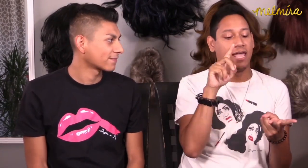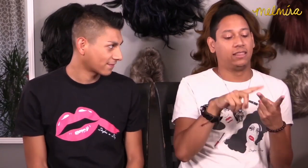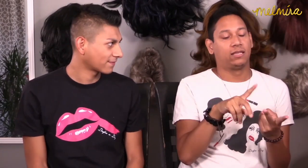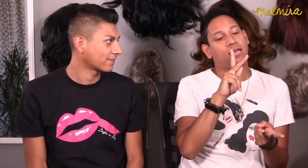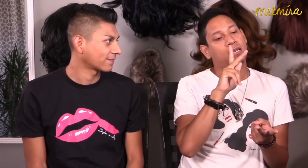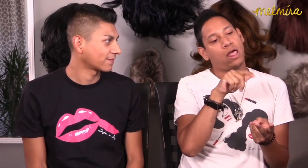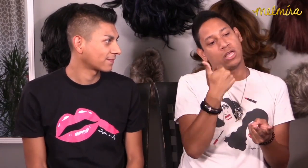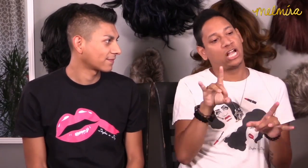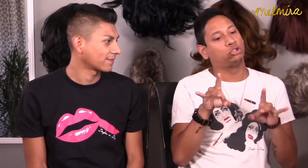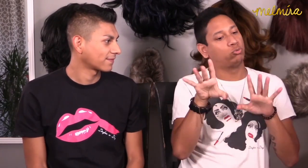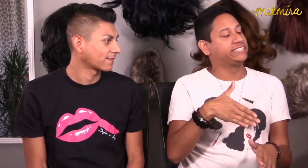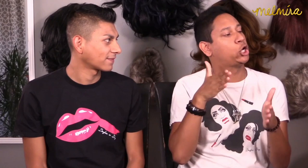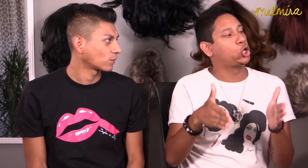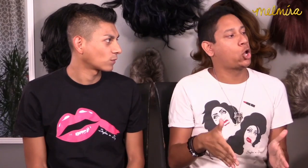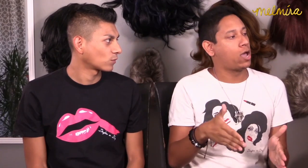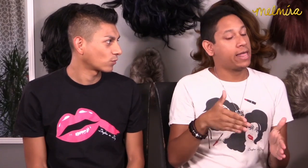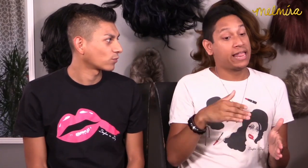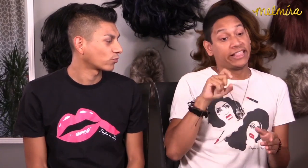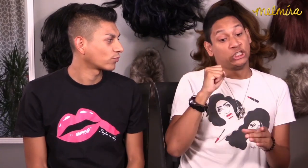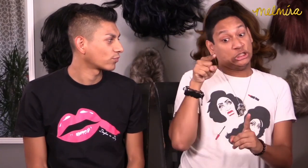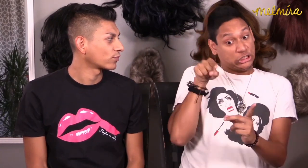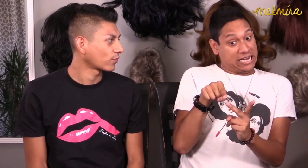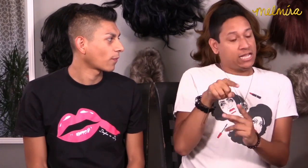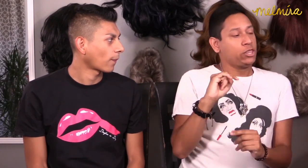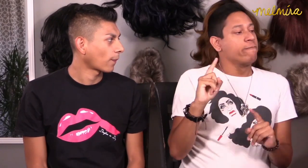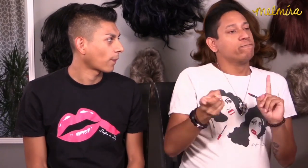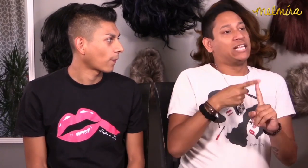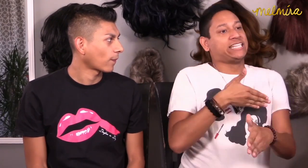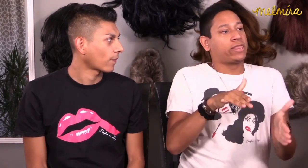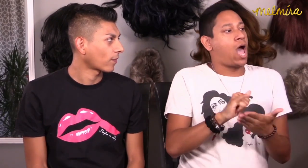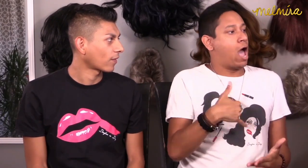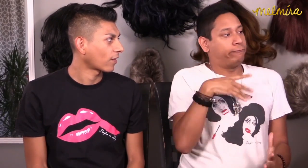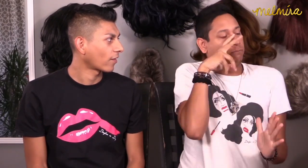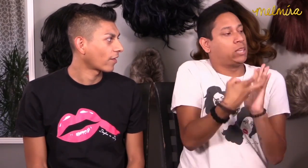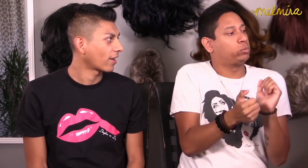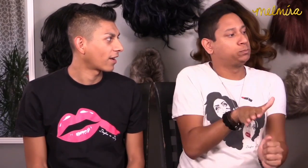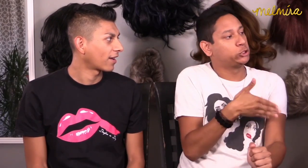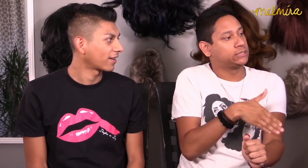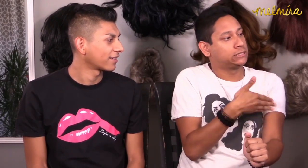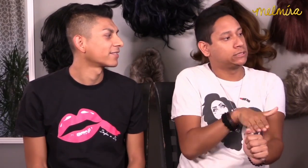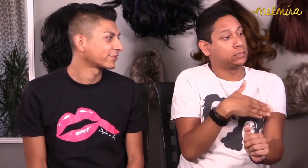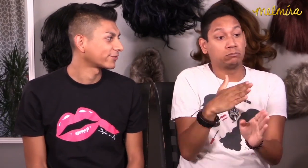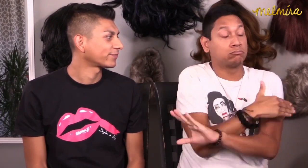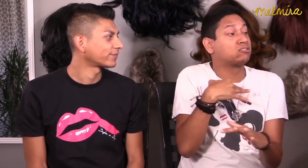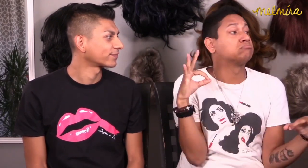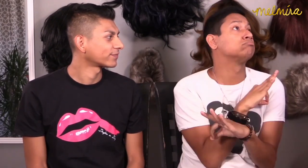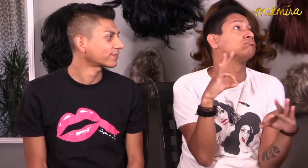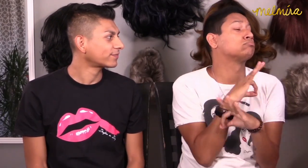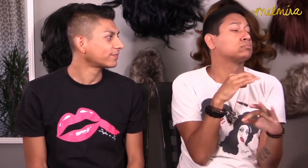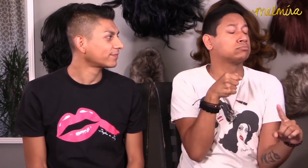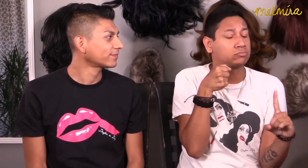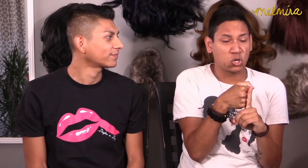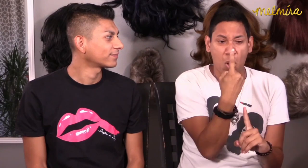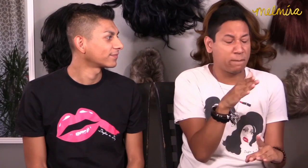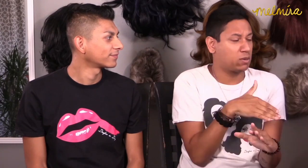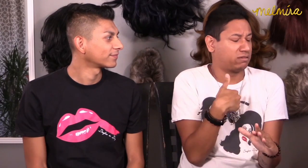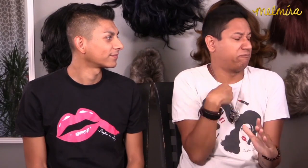Tejano, and another one is an Australian singer, she is the first singer I fell in love with music, before, I never knew